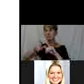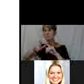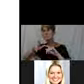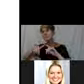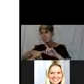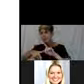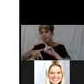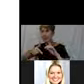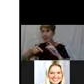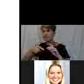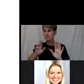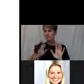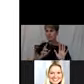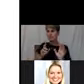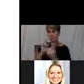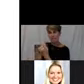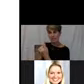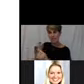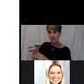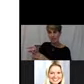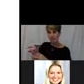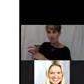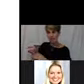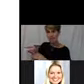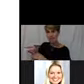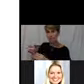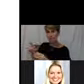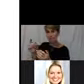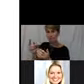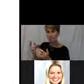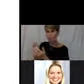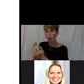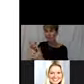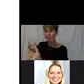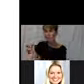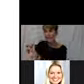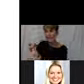And once we take them out of their reality into our space,